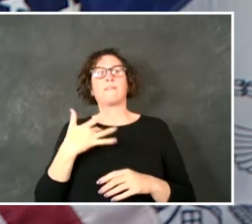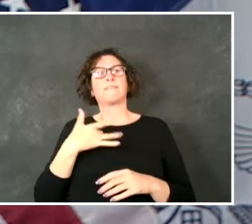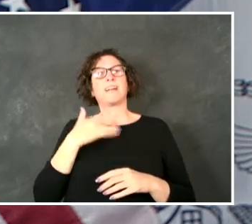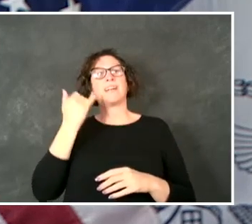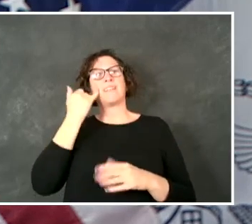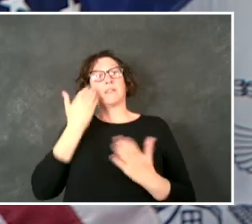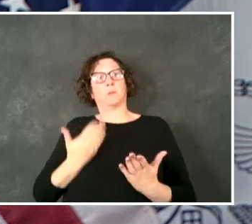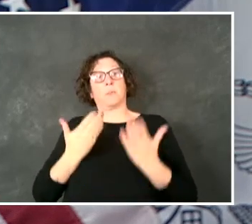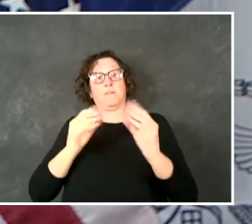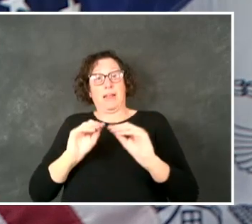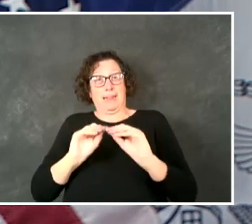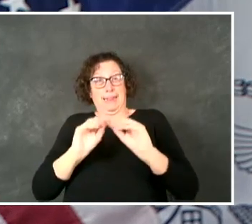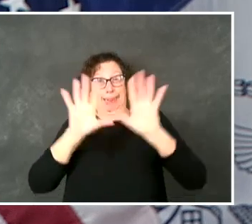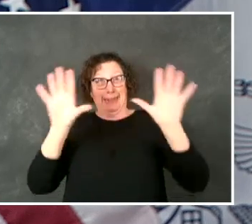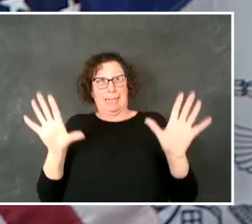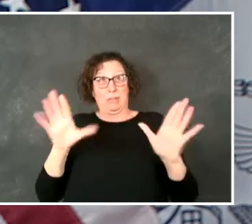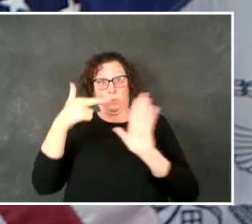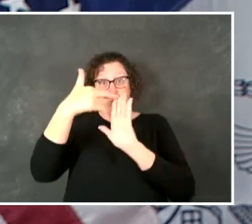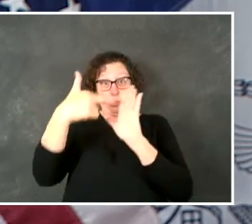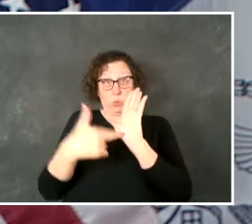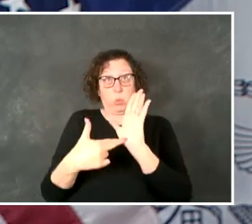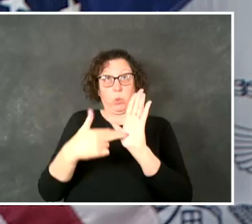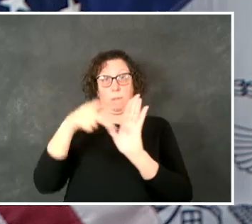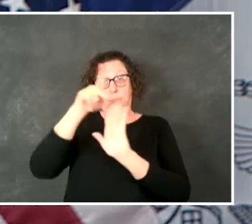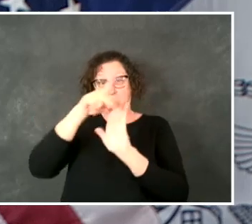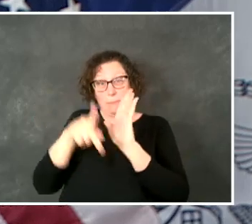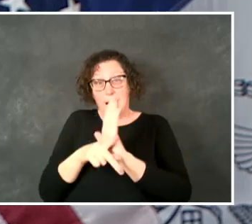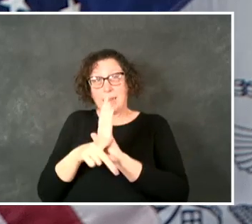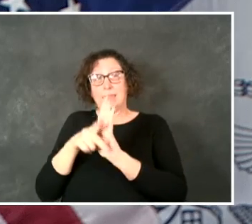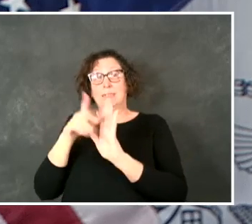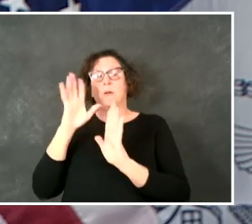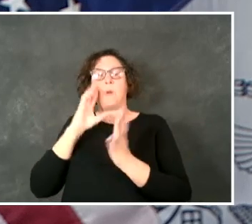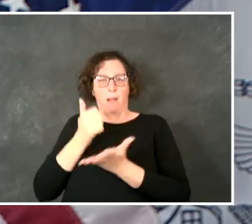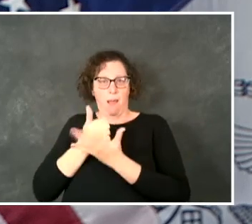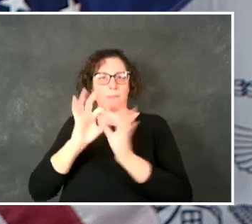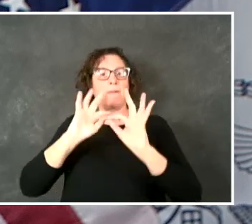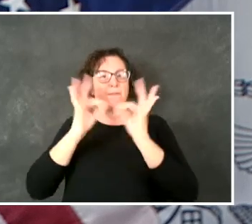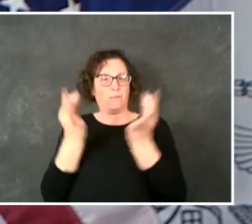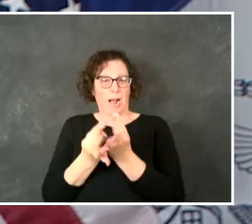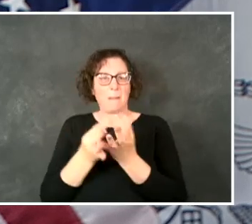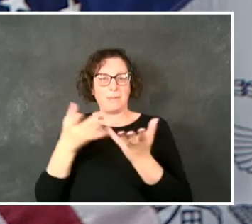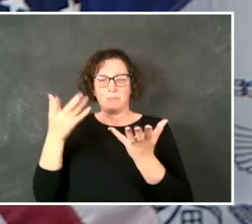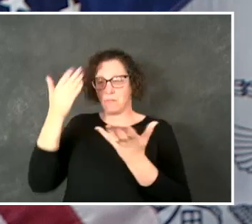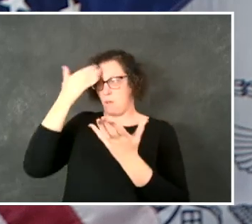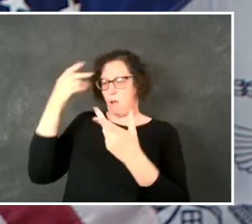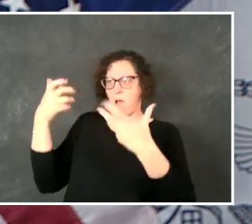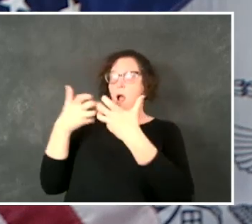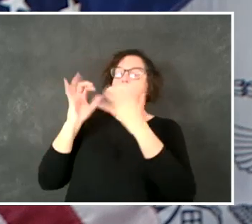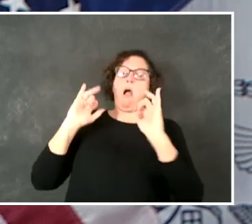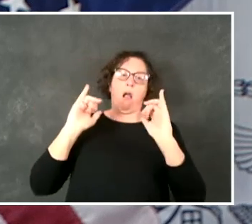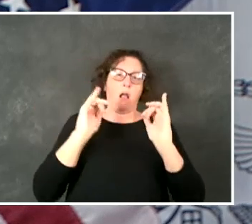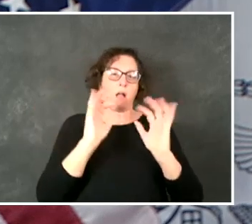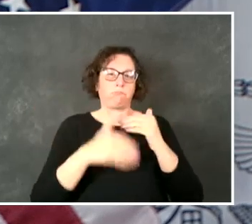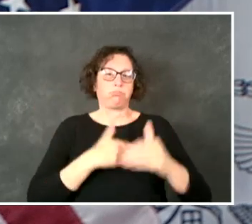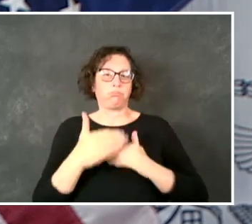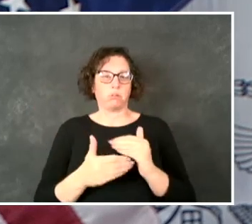I THINK IT HELPS PEOPLE TO HAVE SOMEL CEAR STANDARDS, NDA W E THINK WE CAN DO THAT IN A FAIR